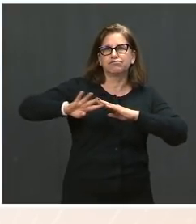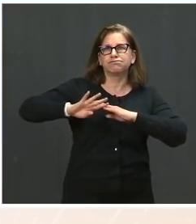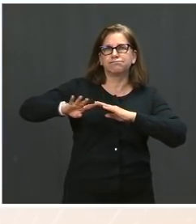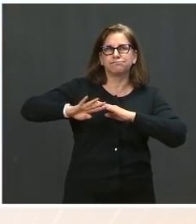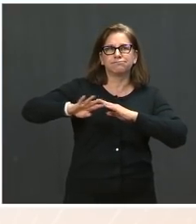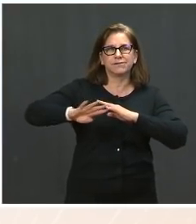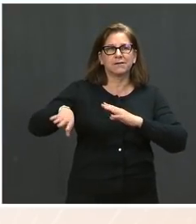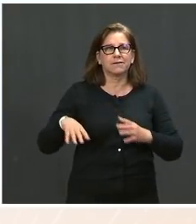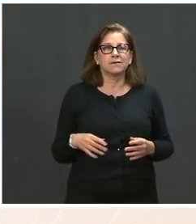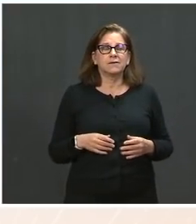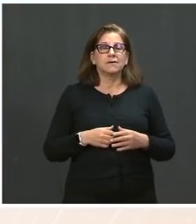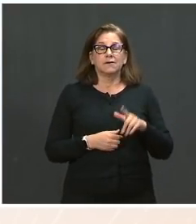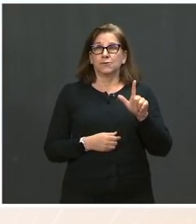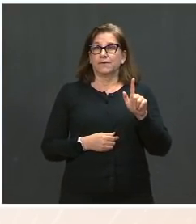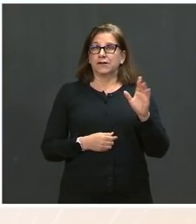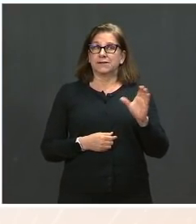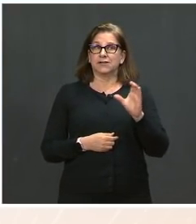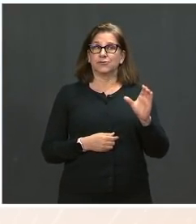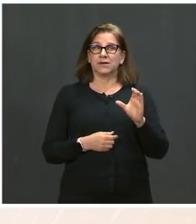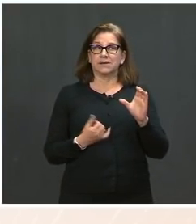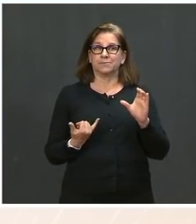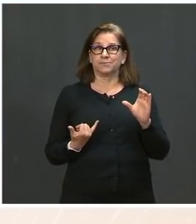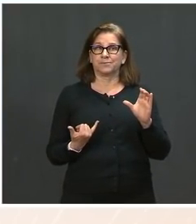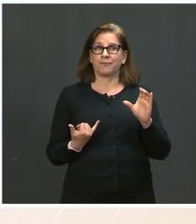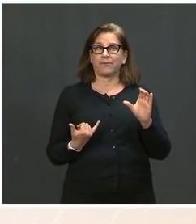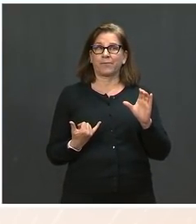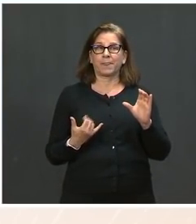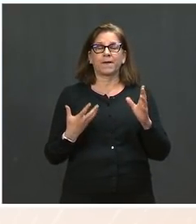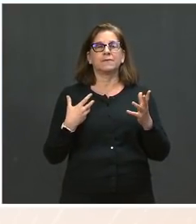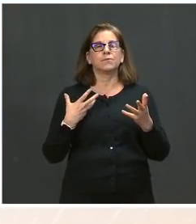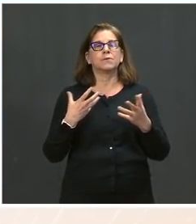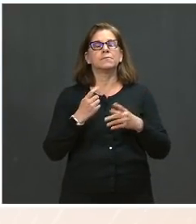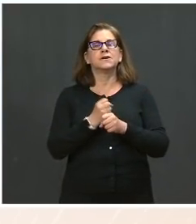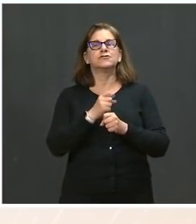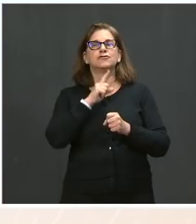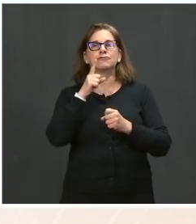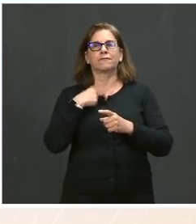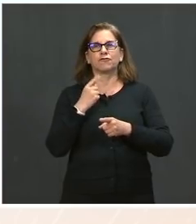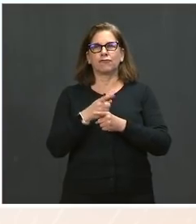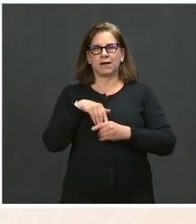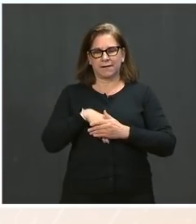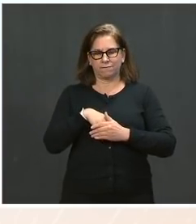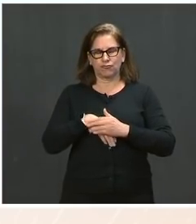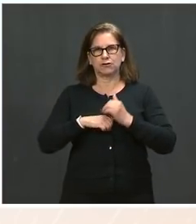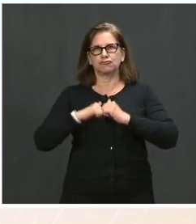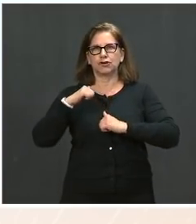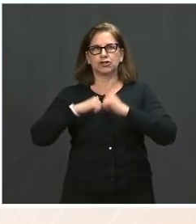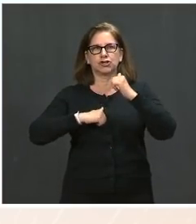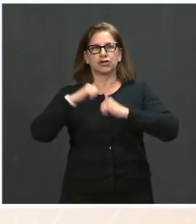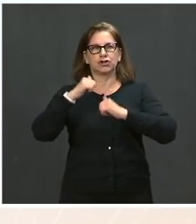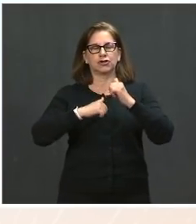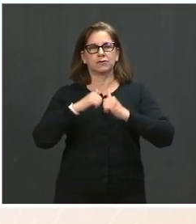making sure that we have the right infrastructure is critical. Infrastructure is, yes, roads and bridges,